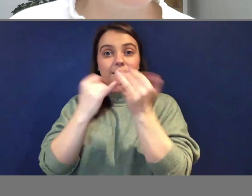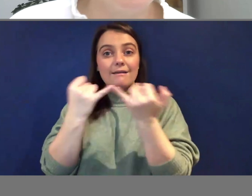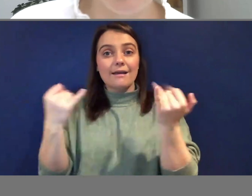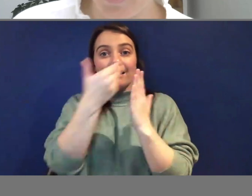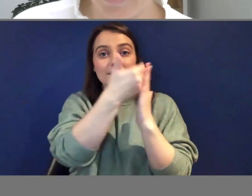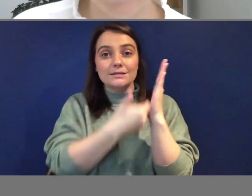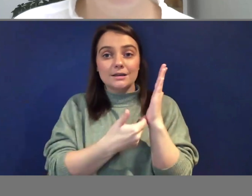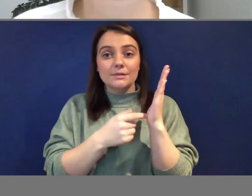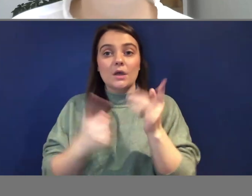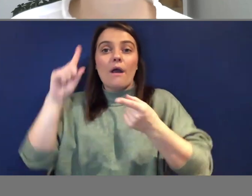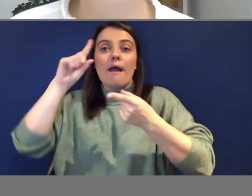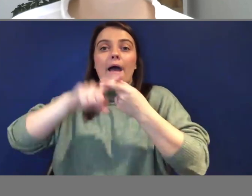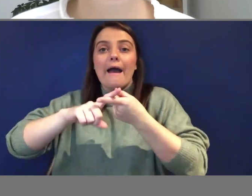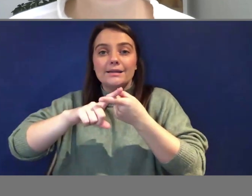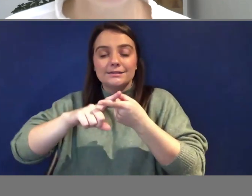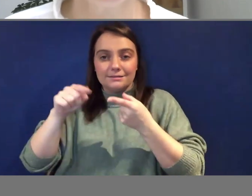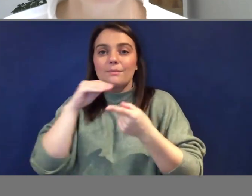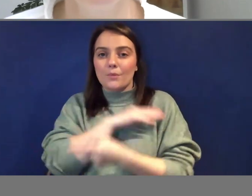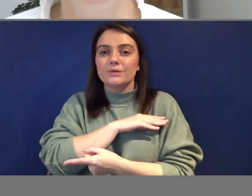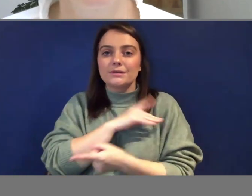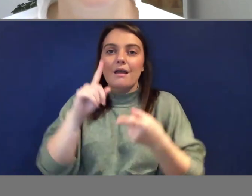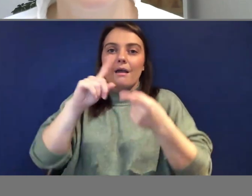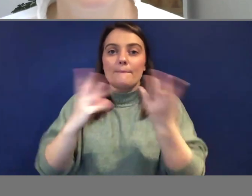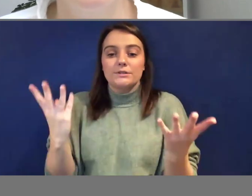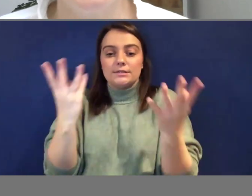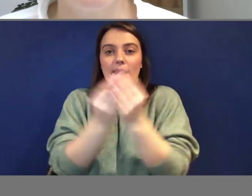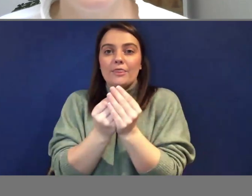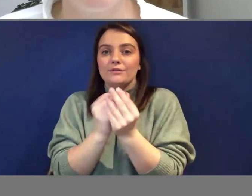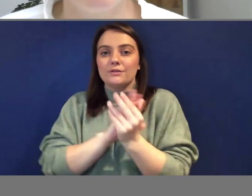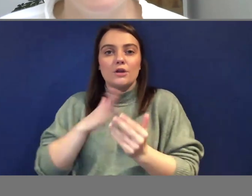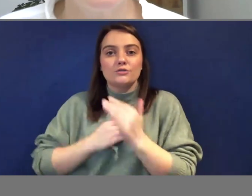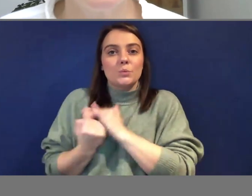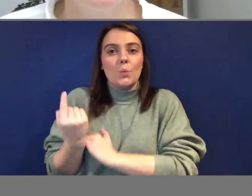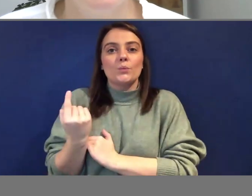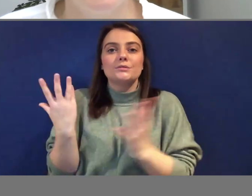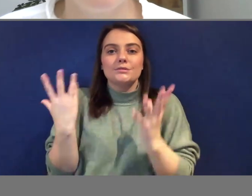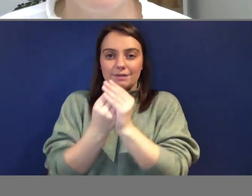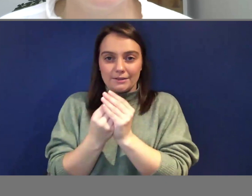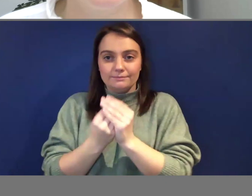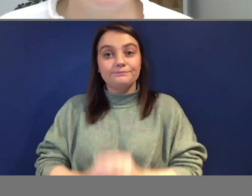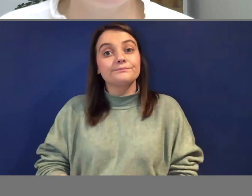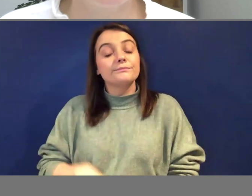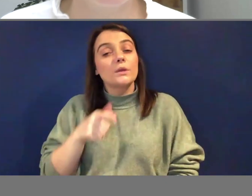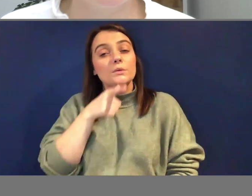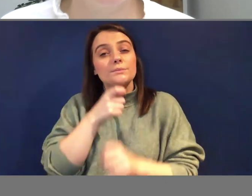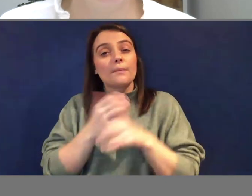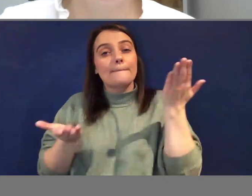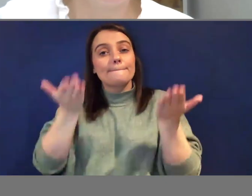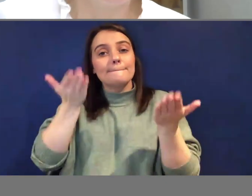is really important there so if you think about balance factors that influence balance and safety